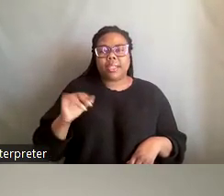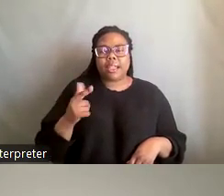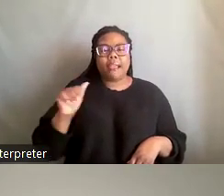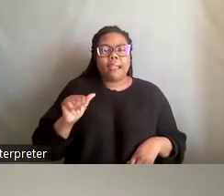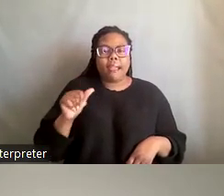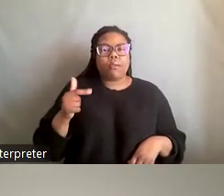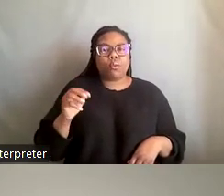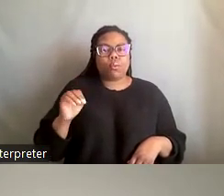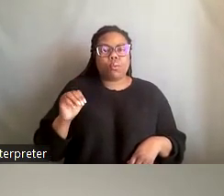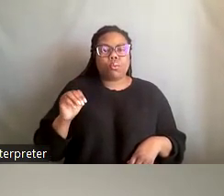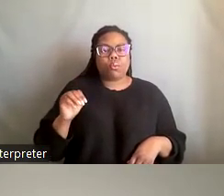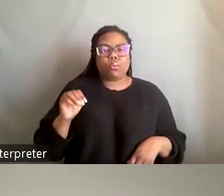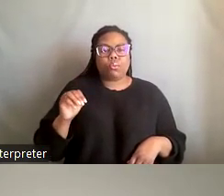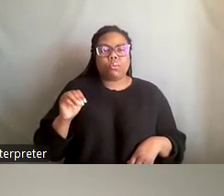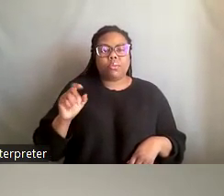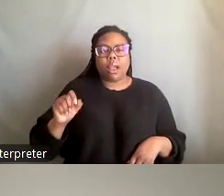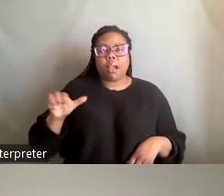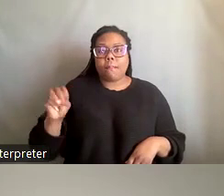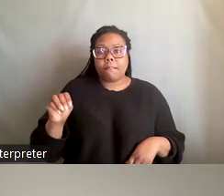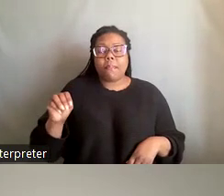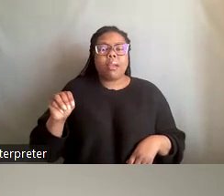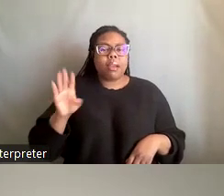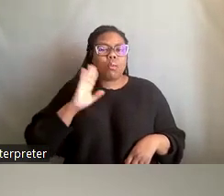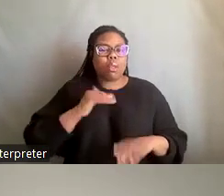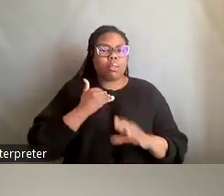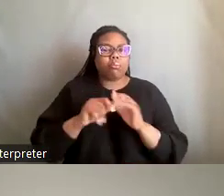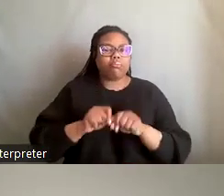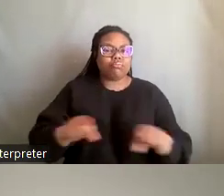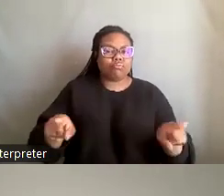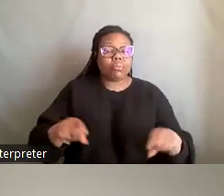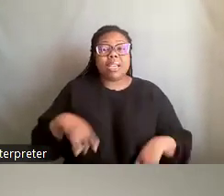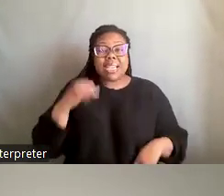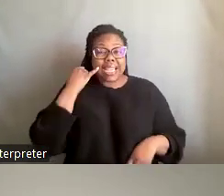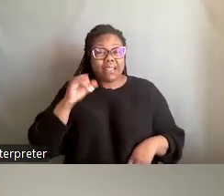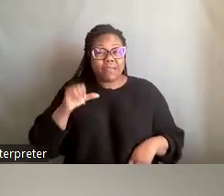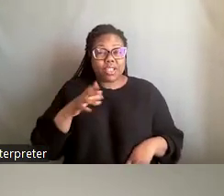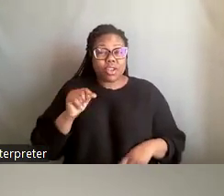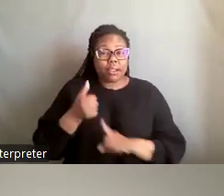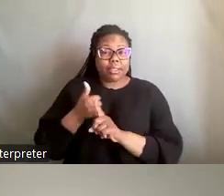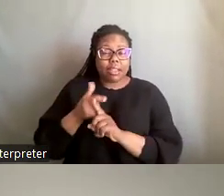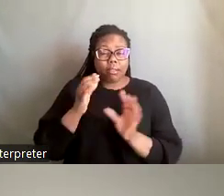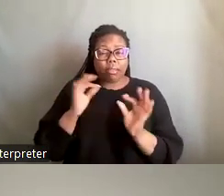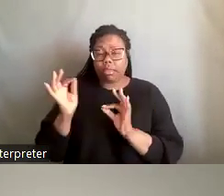disabilityorganizing@ Googlegroups.com. So you don't have to worry about getting those things. If it's